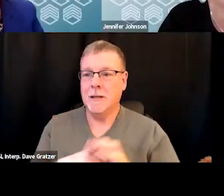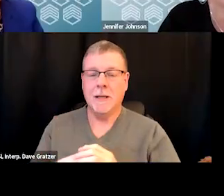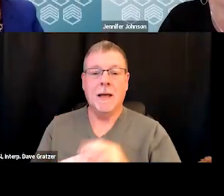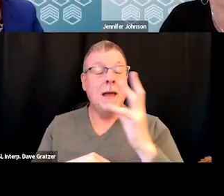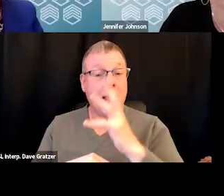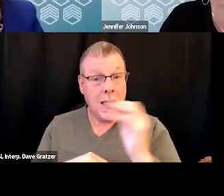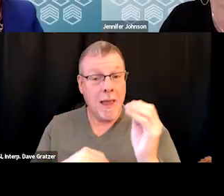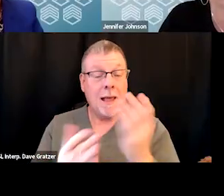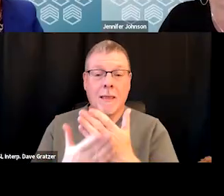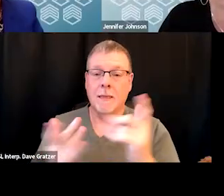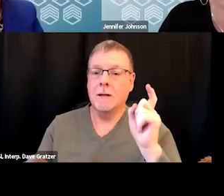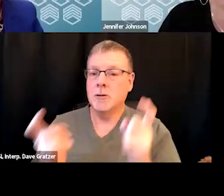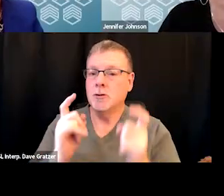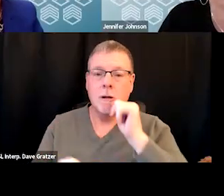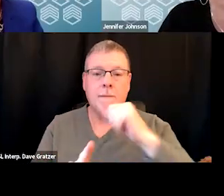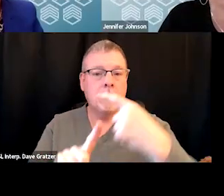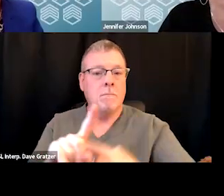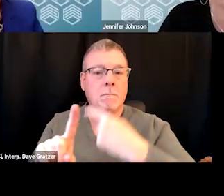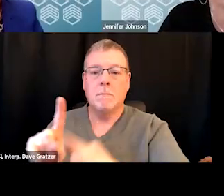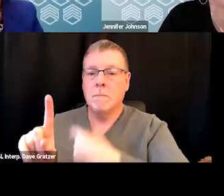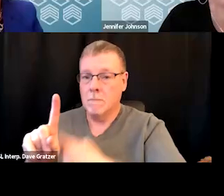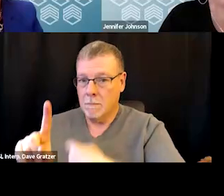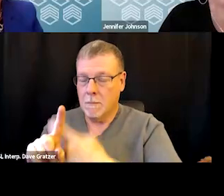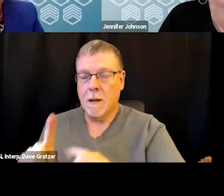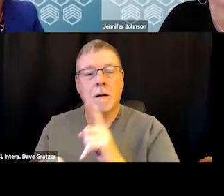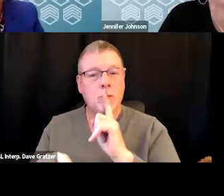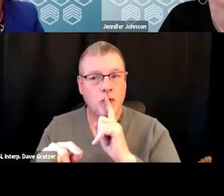um, things change from month to month, so you really want the most up-to-date